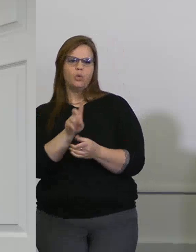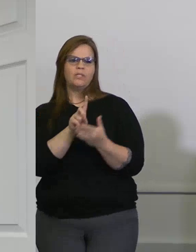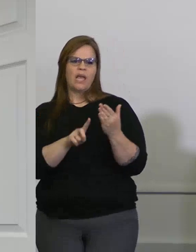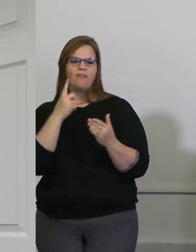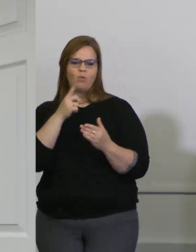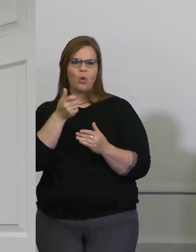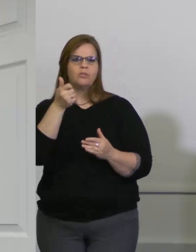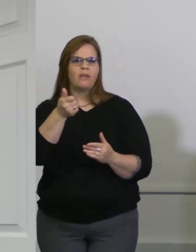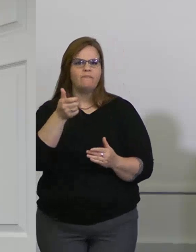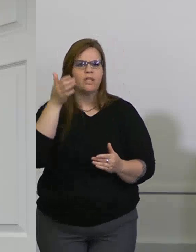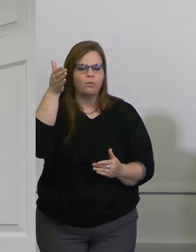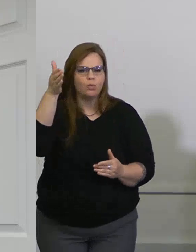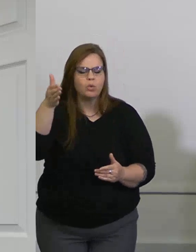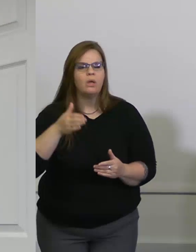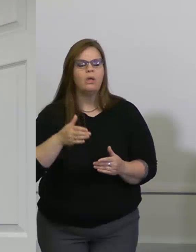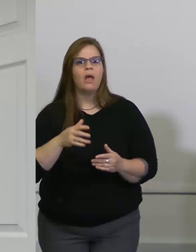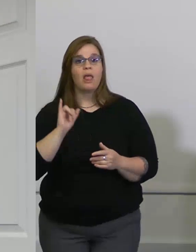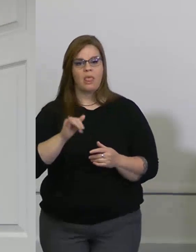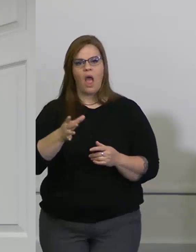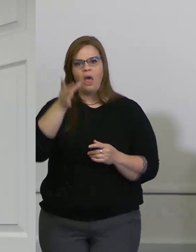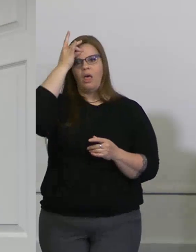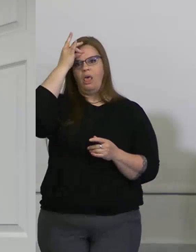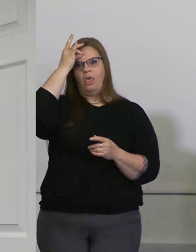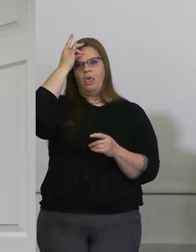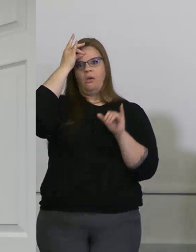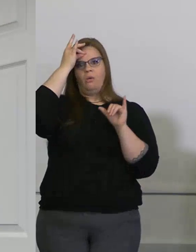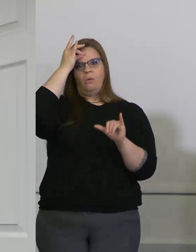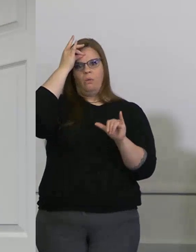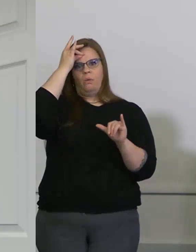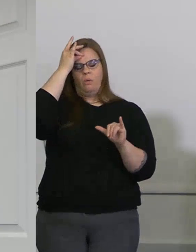Because now they could see themselves in the picture, they